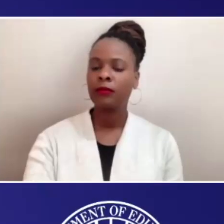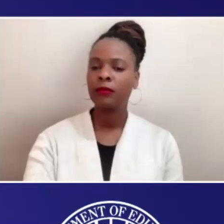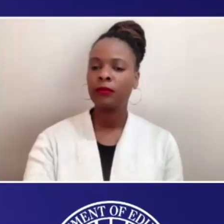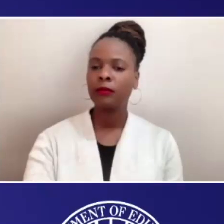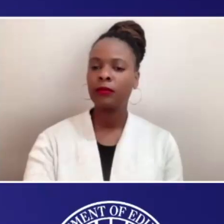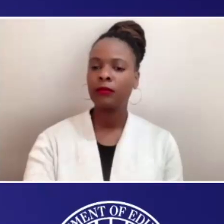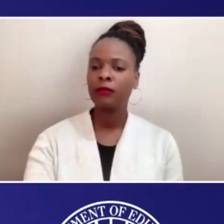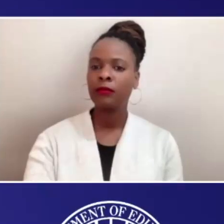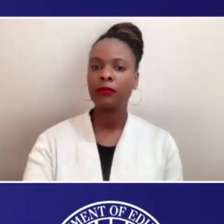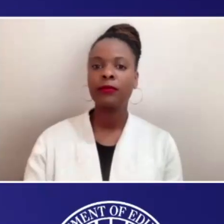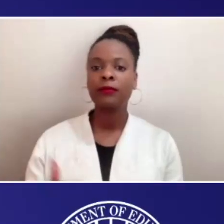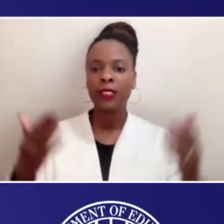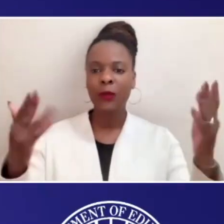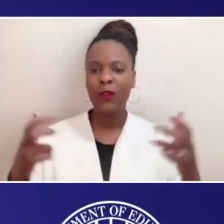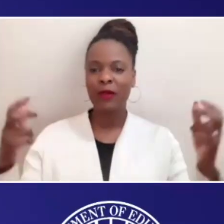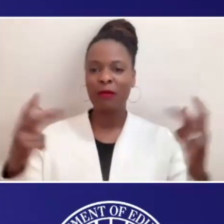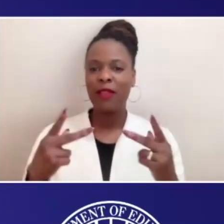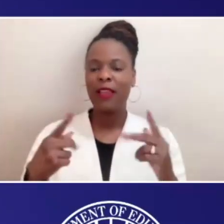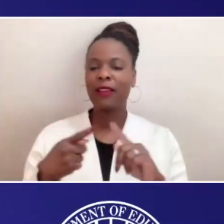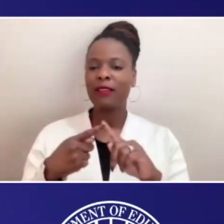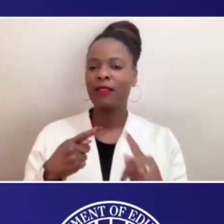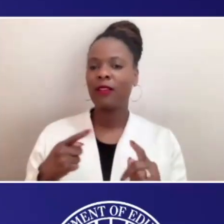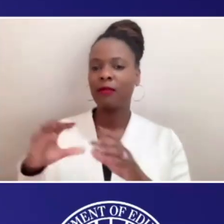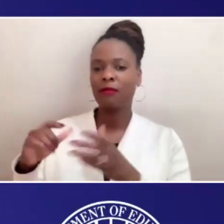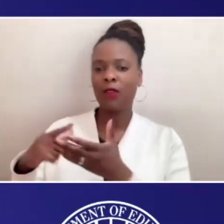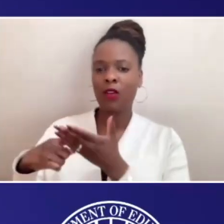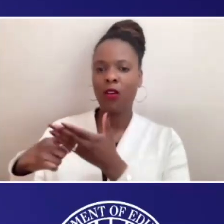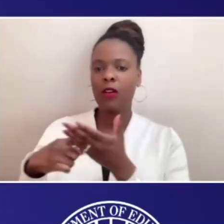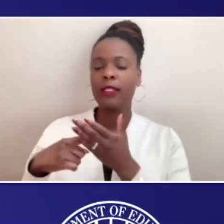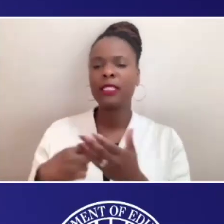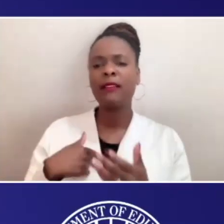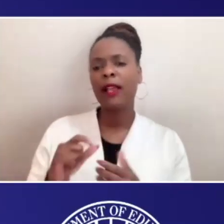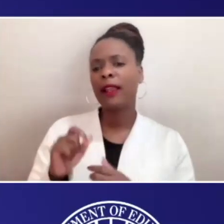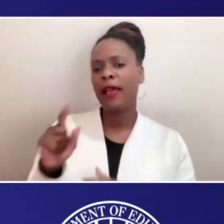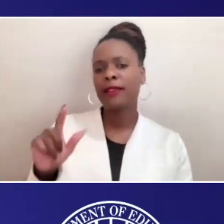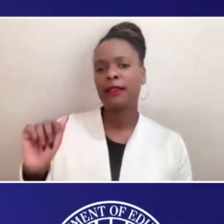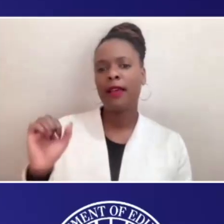Welcome back from our caucus. If I could ask Ashley to please give a report out on the caucus.